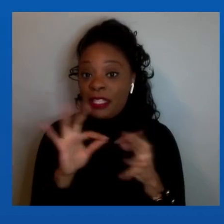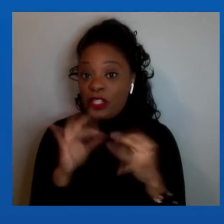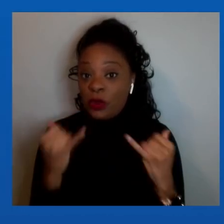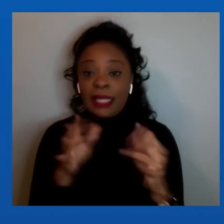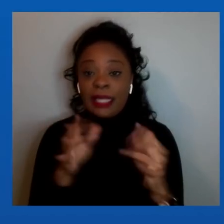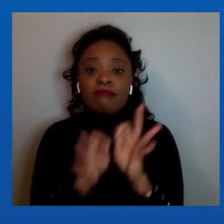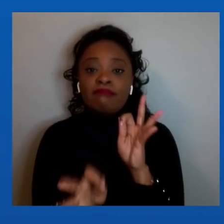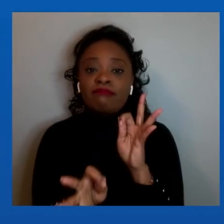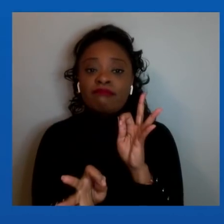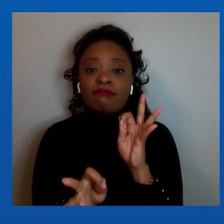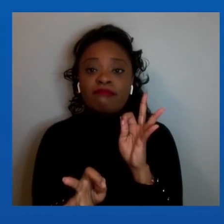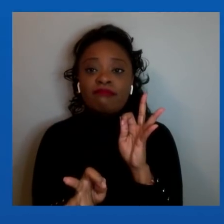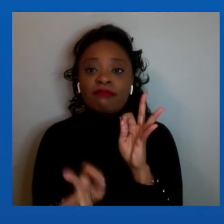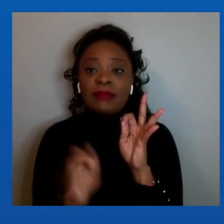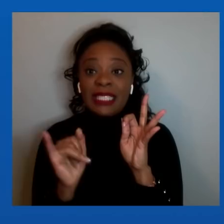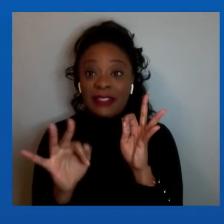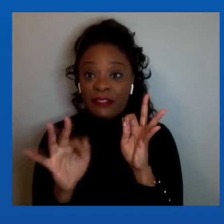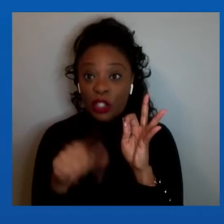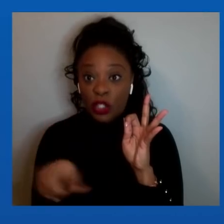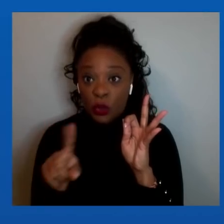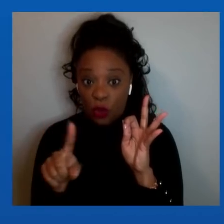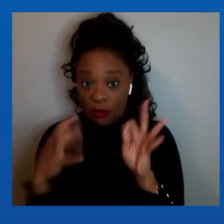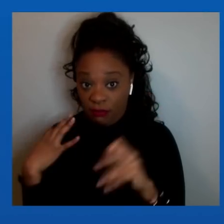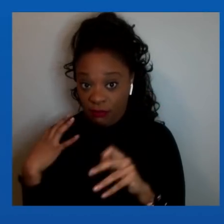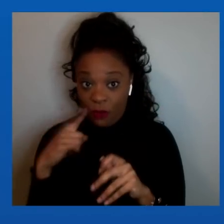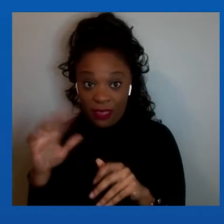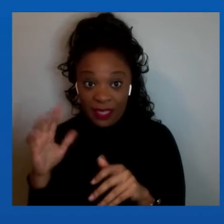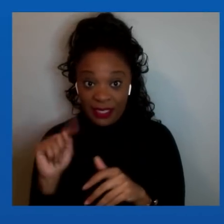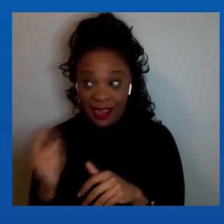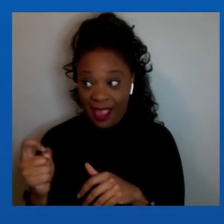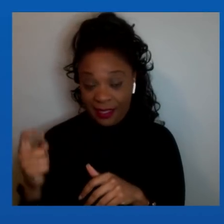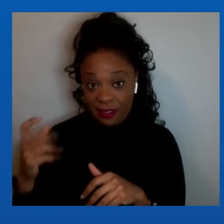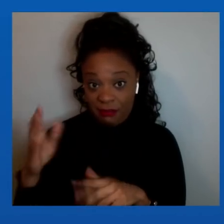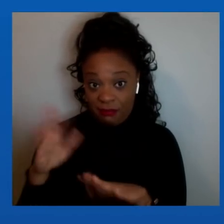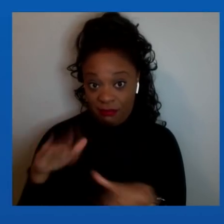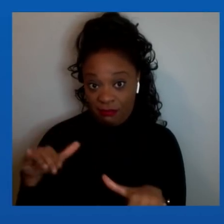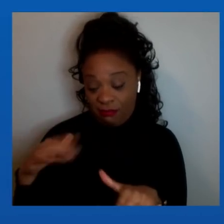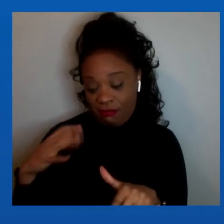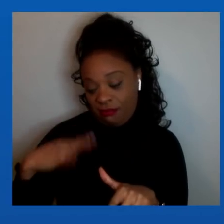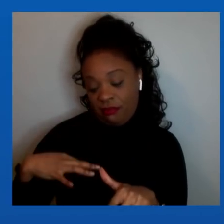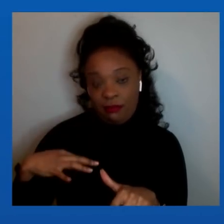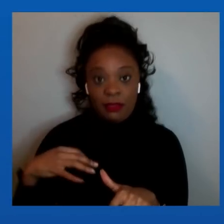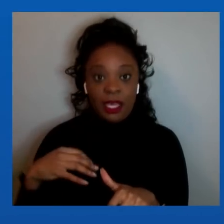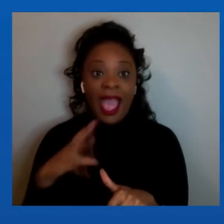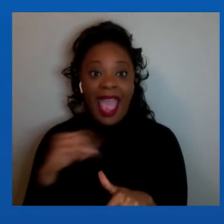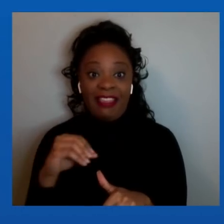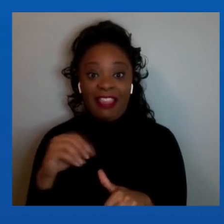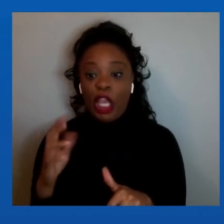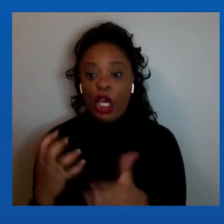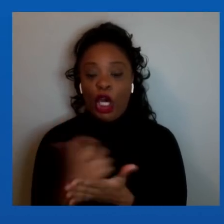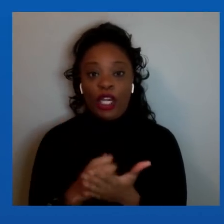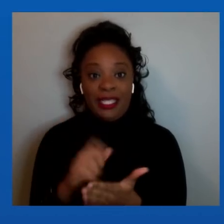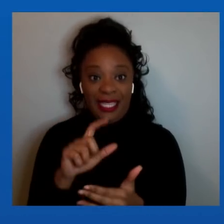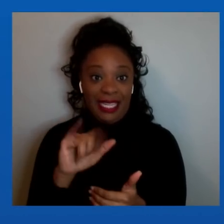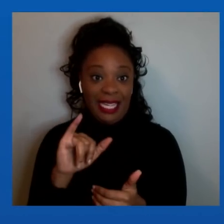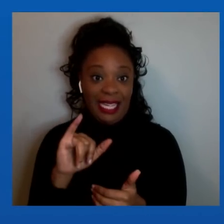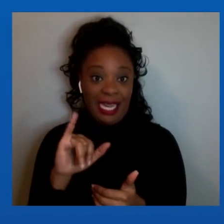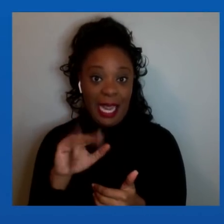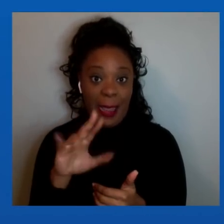So, our message today is simple: If you are eligible for the Child Tax Credit and the Earned Income Tax Credit, we want you to get those credits.